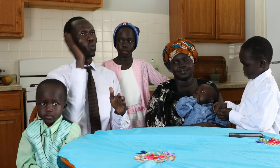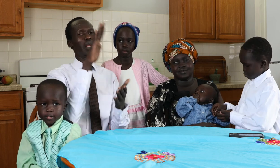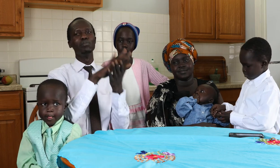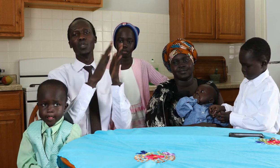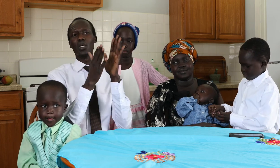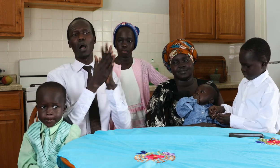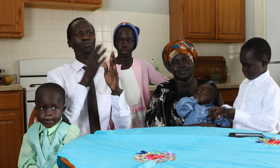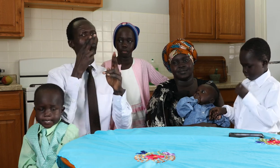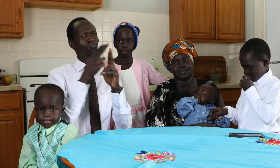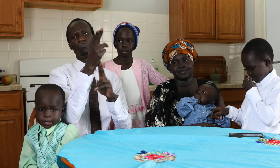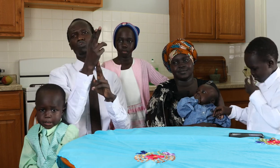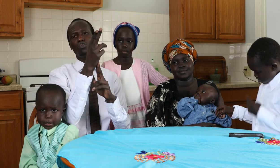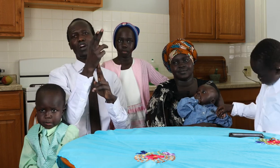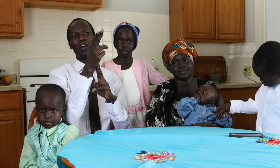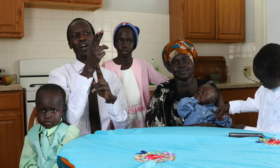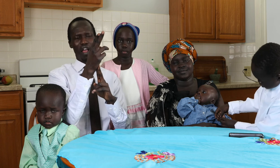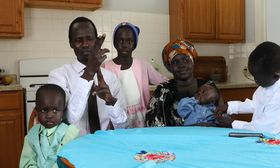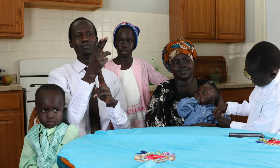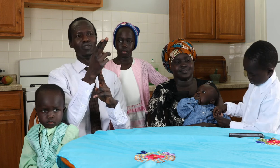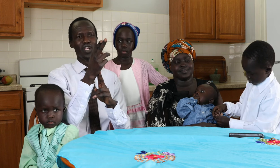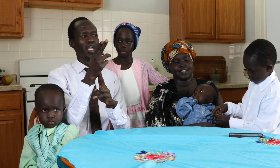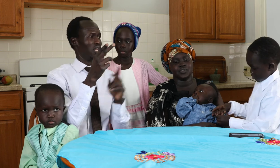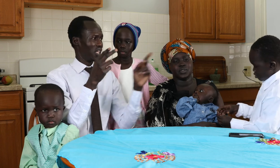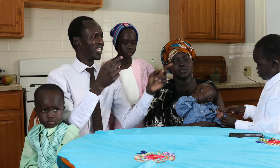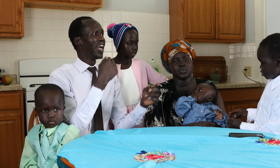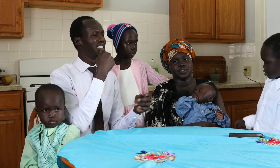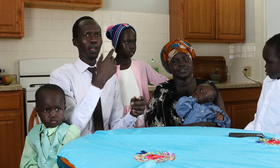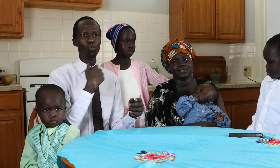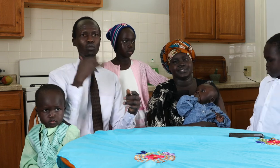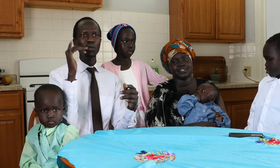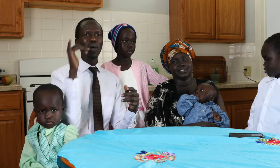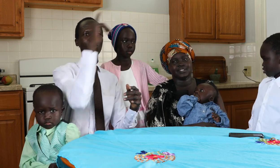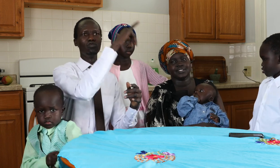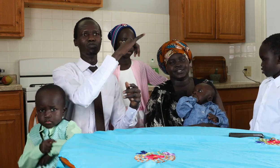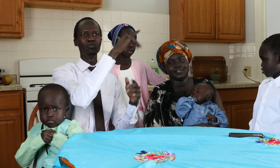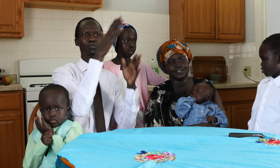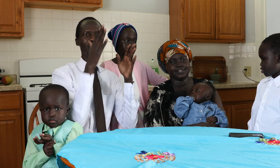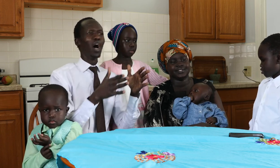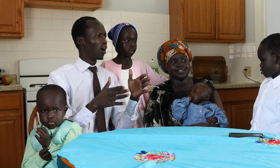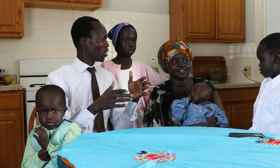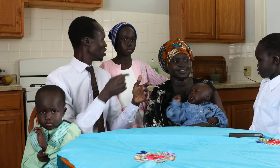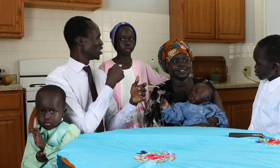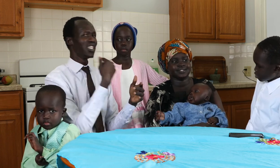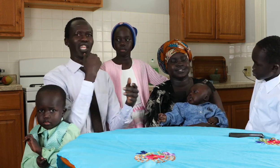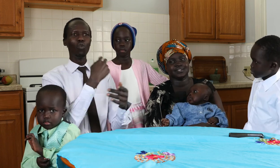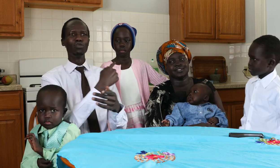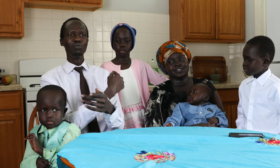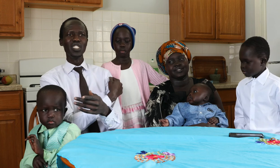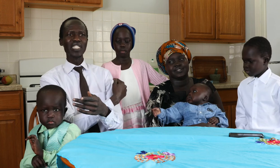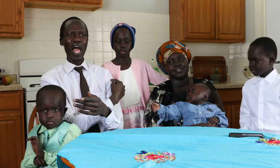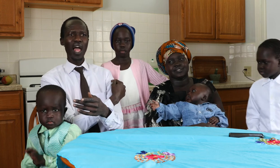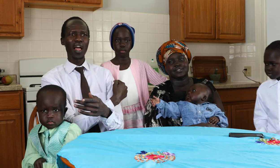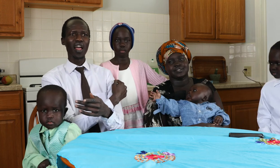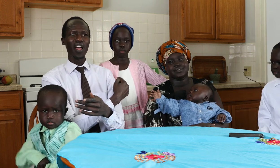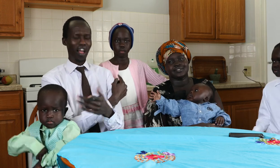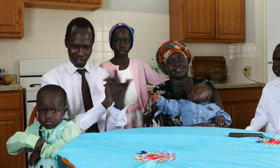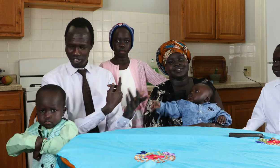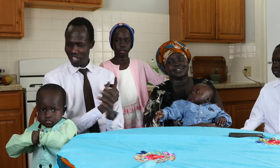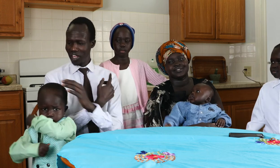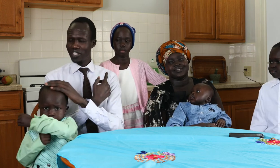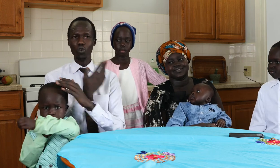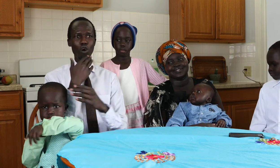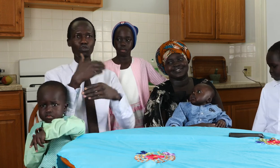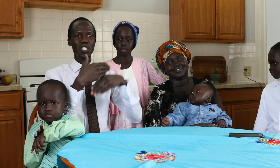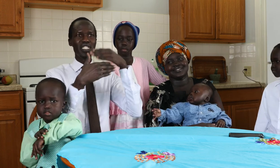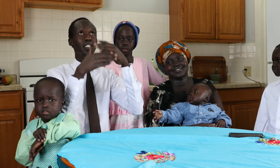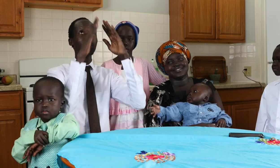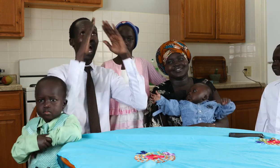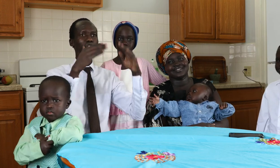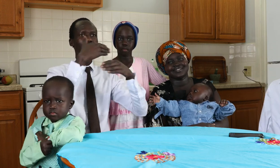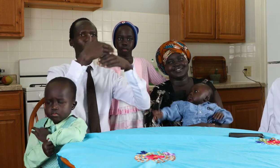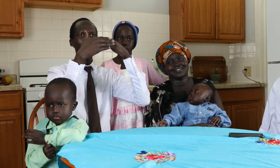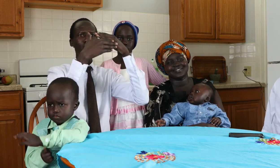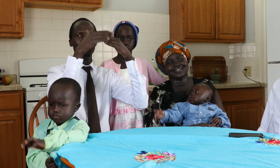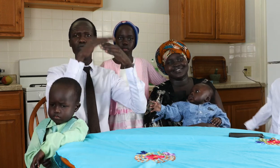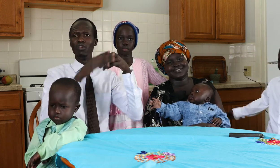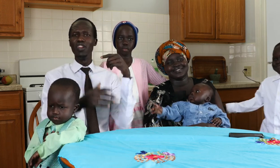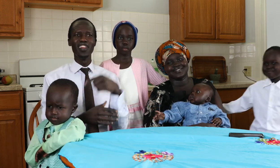He tells me he wants to be a pilot. She says she wants to be doctor. He says he wants to build houses, do construction.